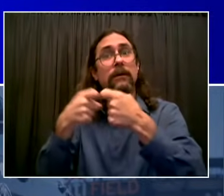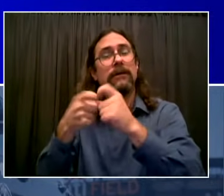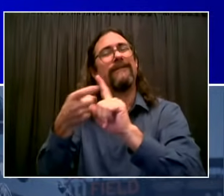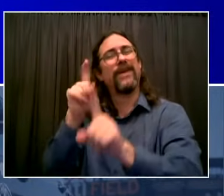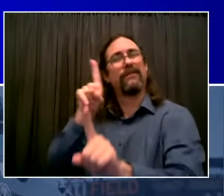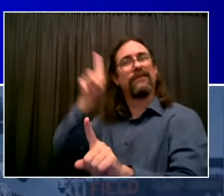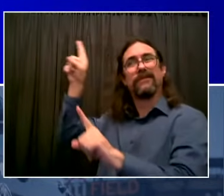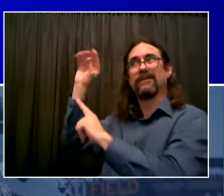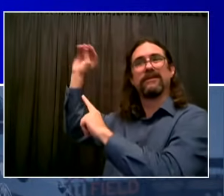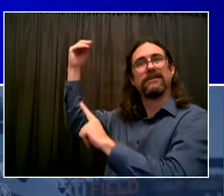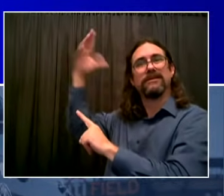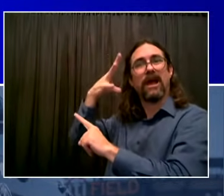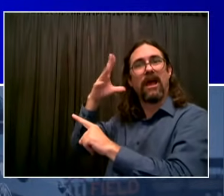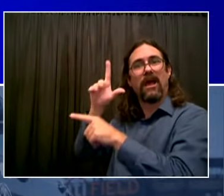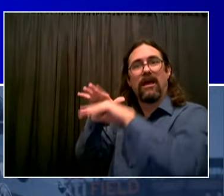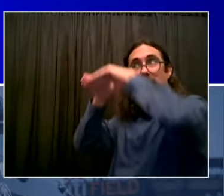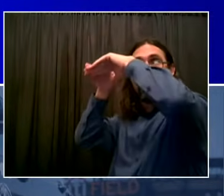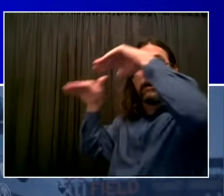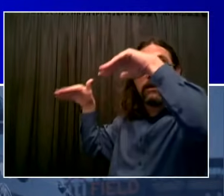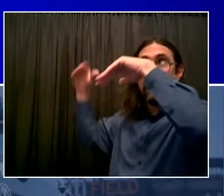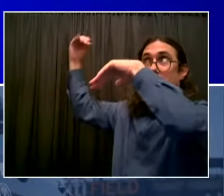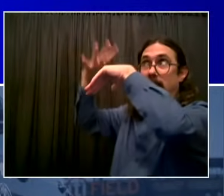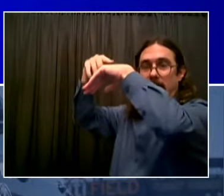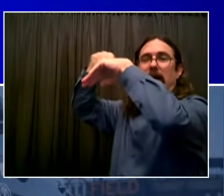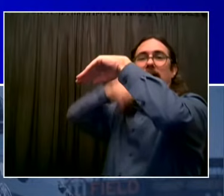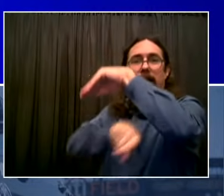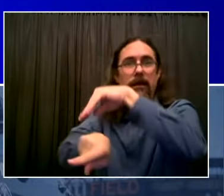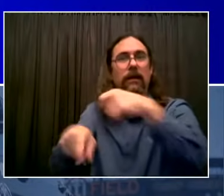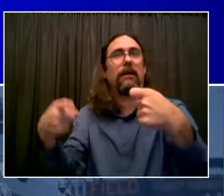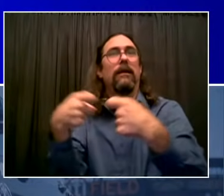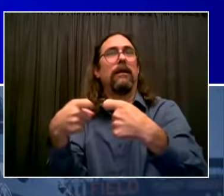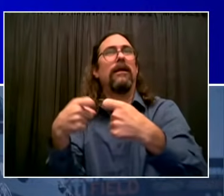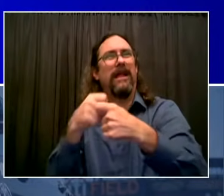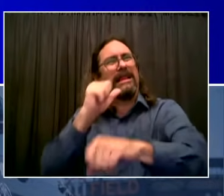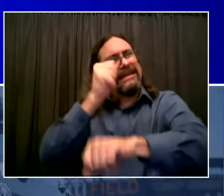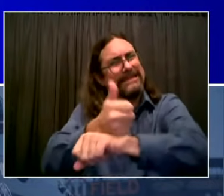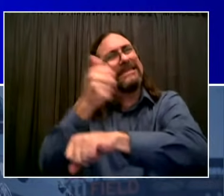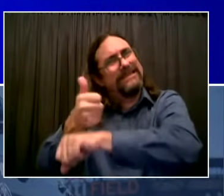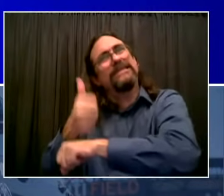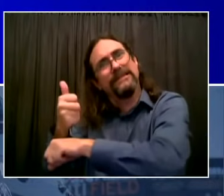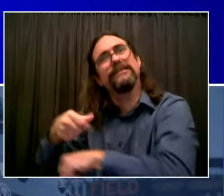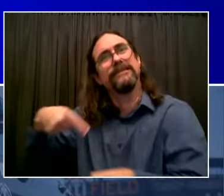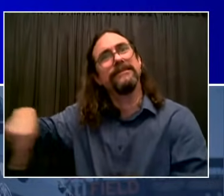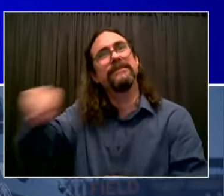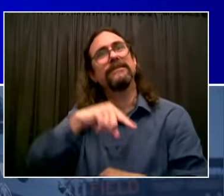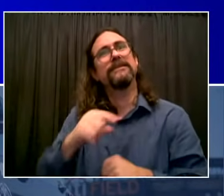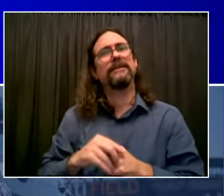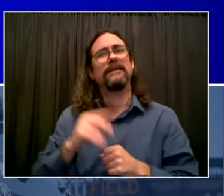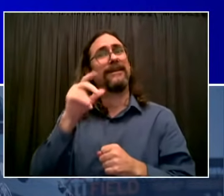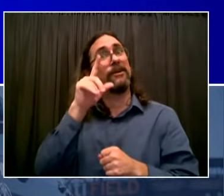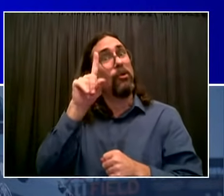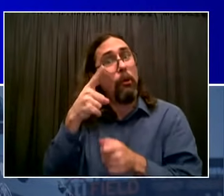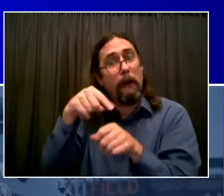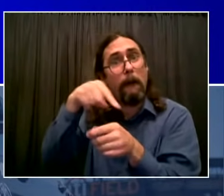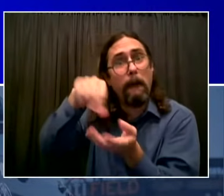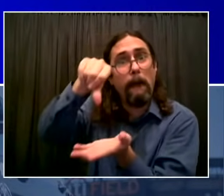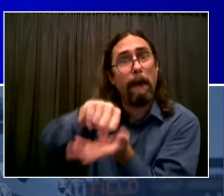HOST OF CHAESNG THAT WILL AFFECT ALL THIS CITY, EVERY PART OF THE FIVE BOROUGHS TO CHANGE THE WAY WE LIVE FOR